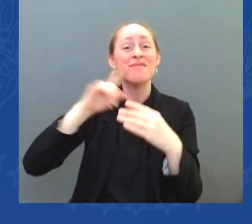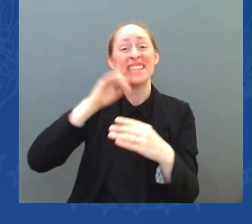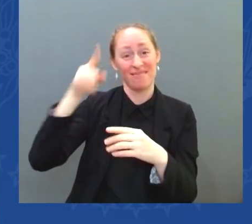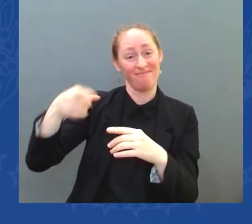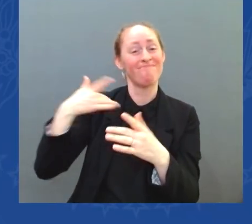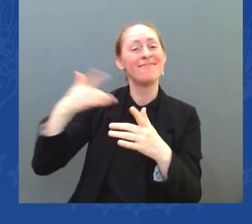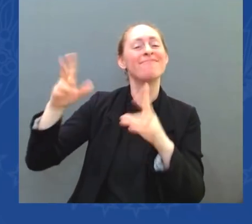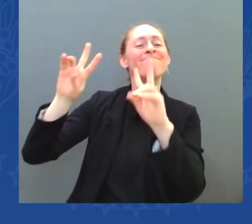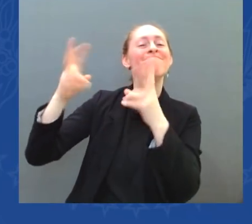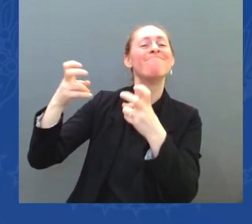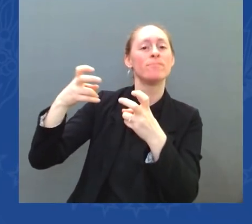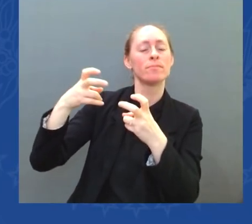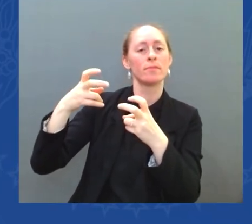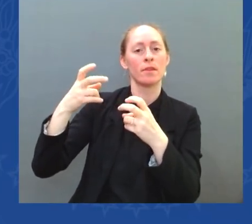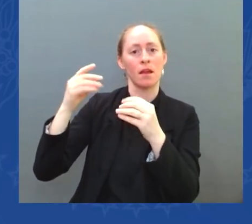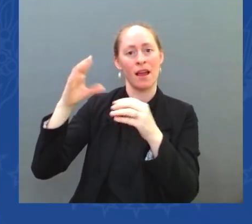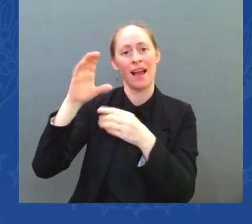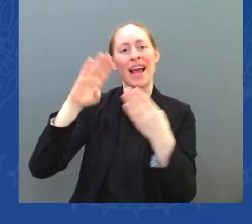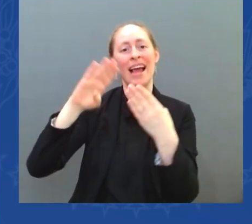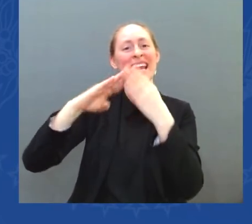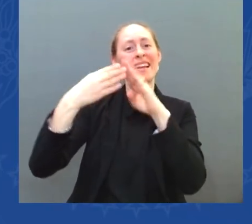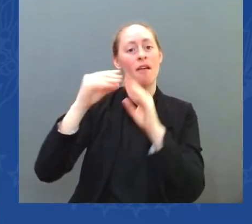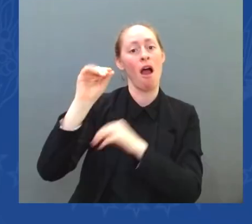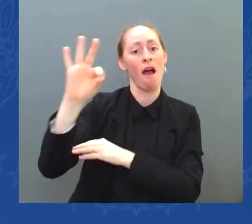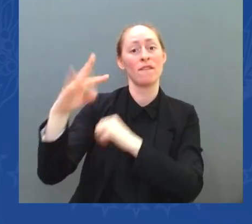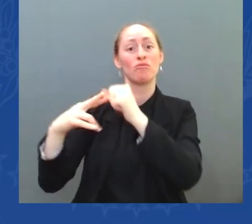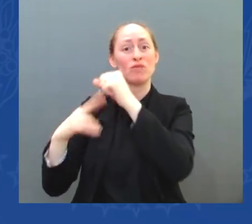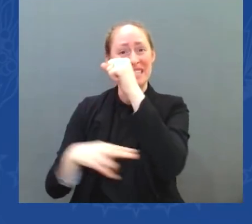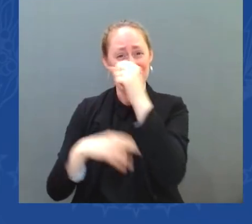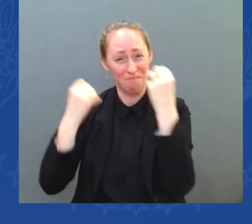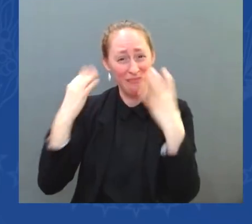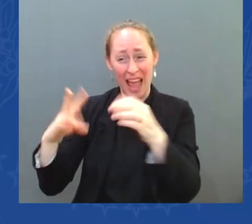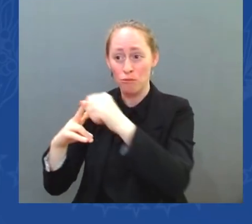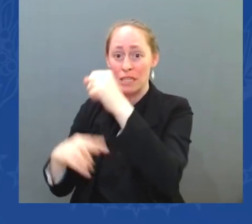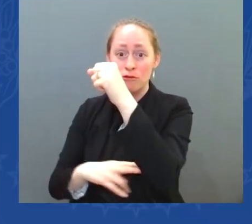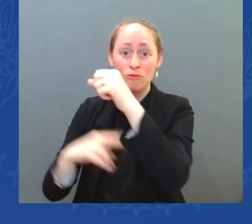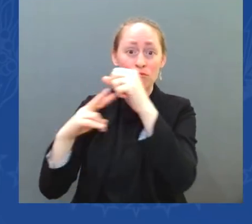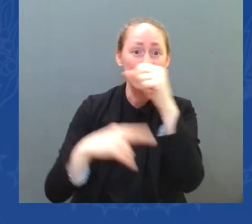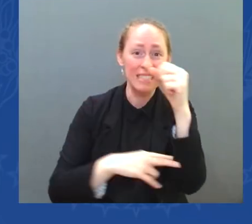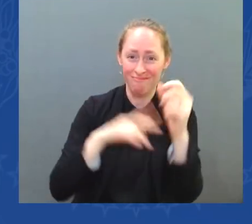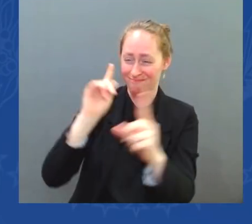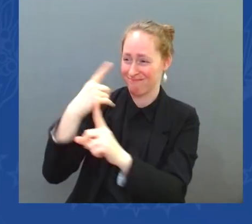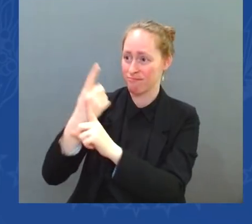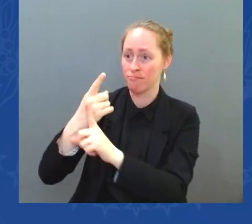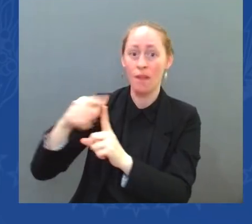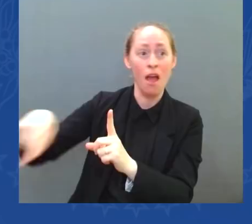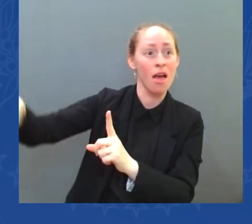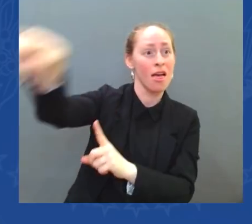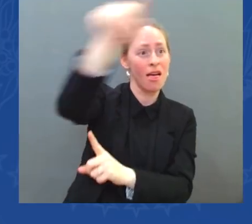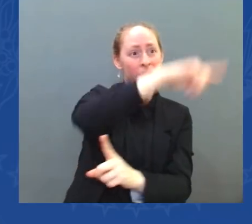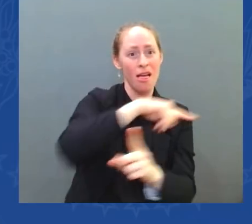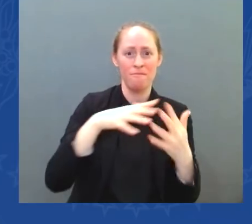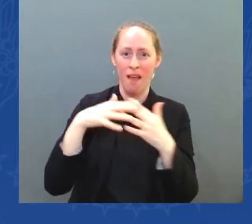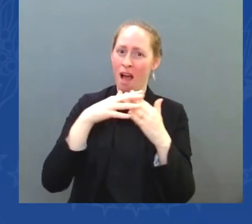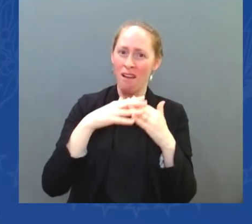And it was -- and that morning I got there, it collapsed. We went straight to the site. It -- the bridge had been rated in "poor condition"